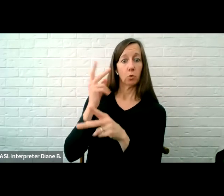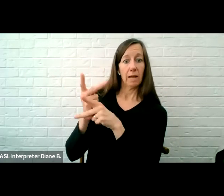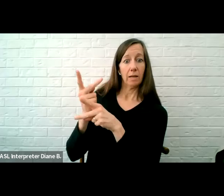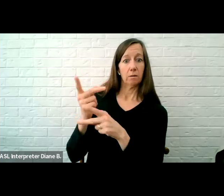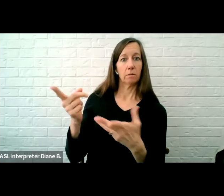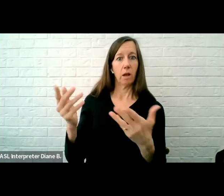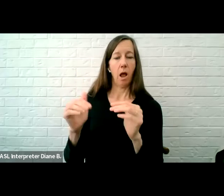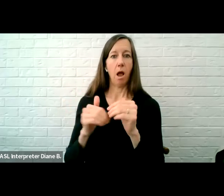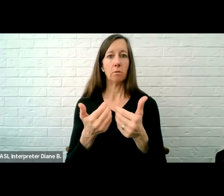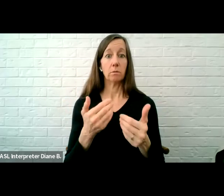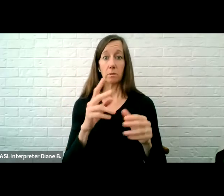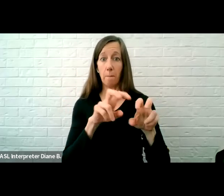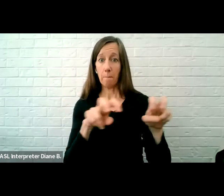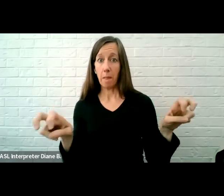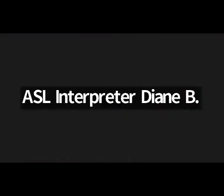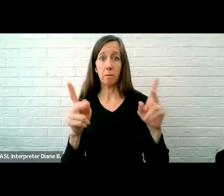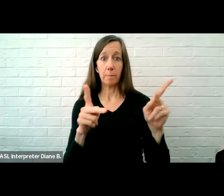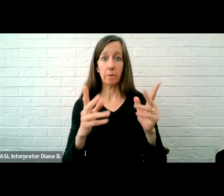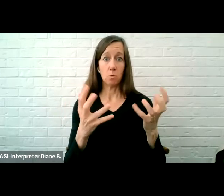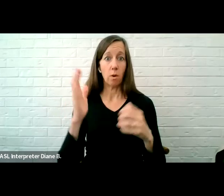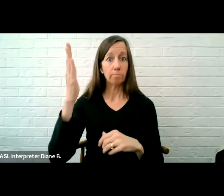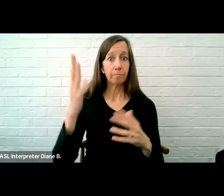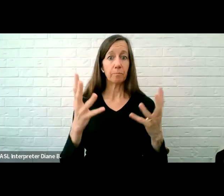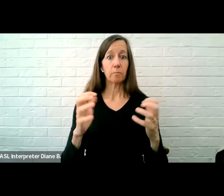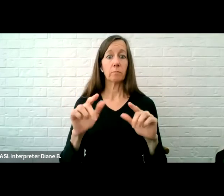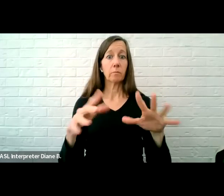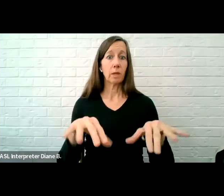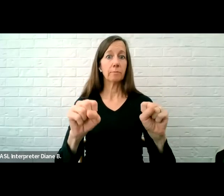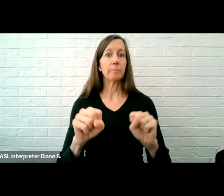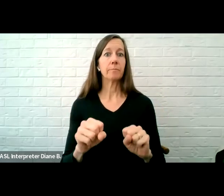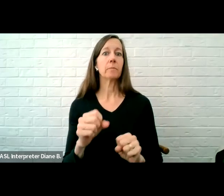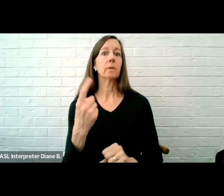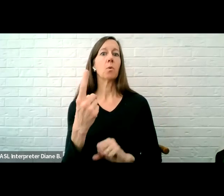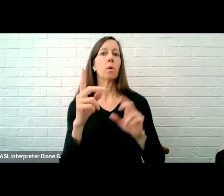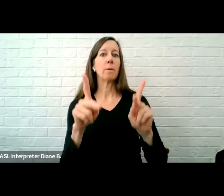No, I'm hoping one new resource center people might be able to answer that.